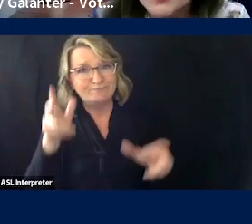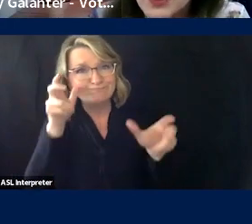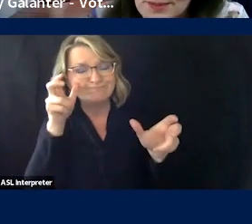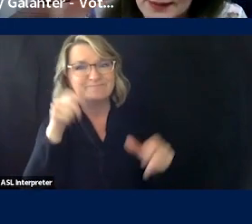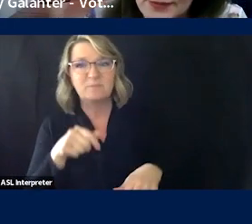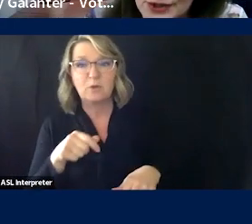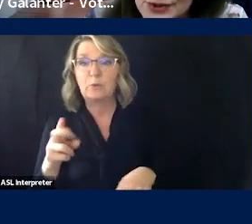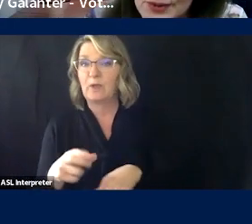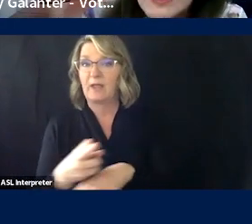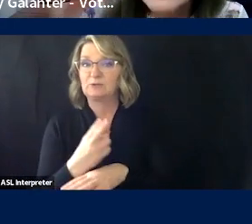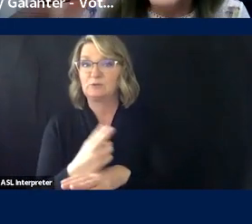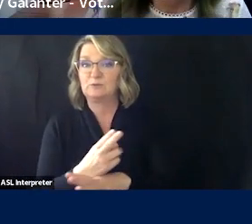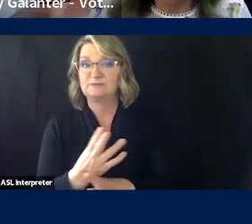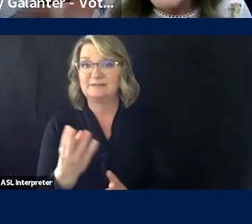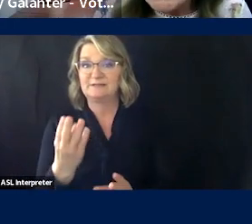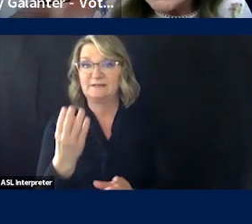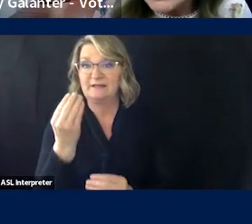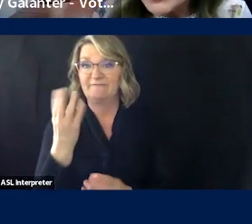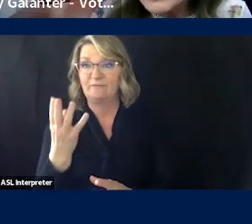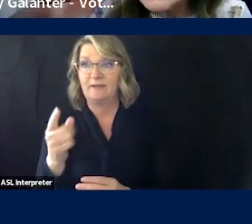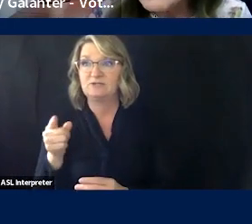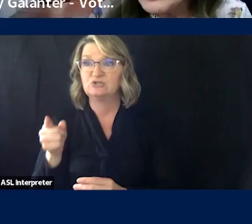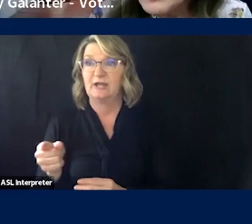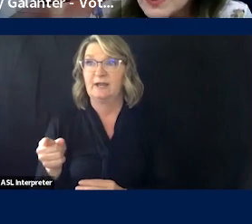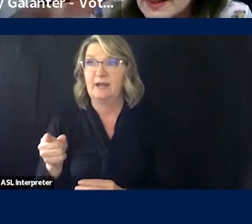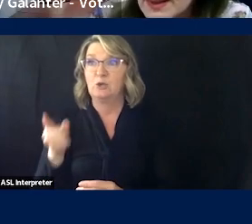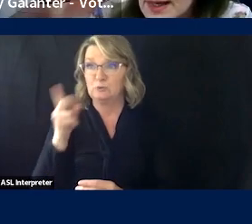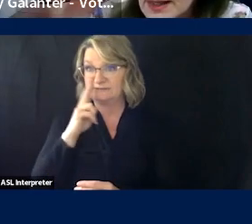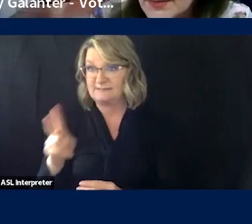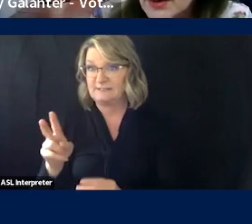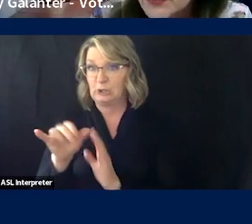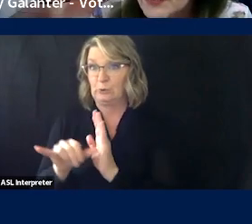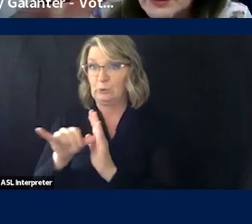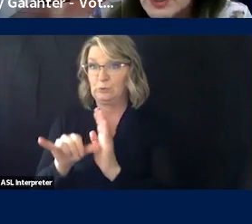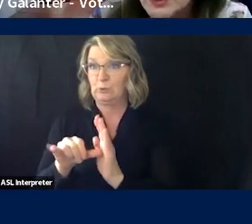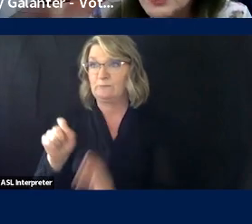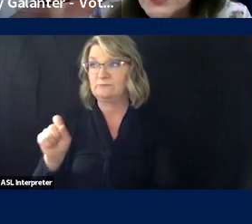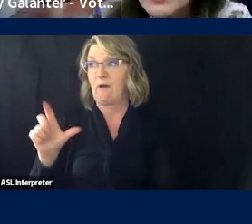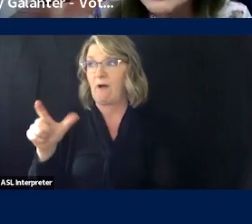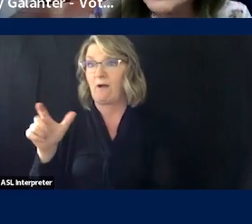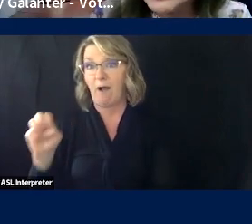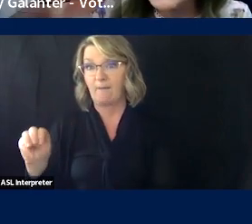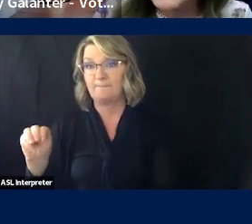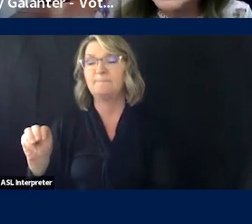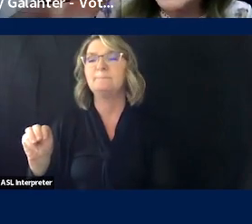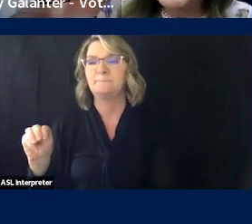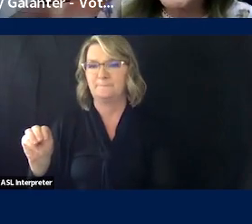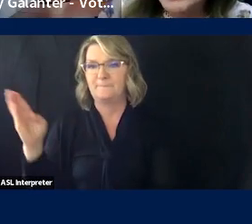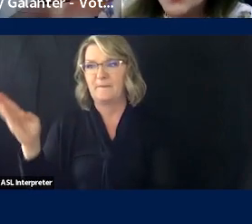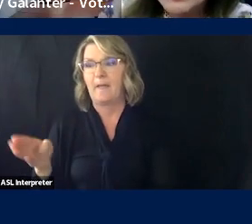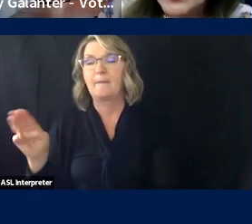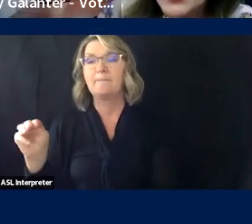very beneficial remember you can view this at any of our our previous virtual workshops by going to